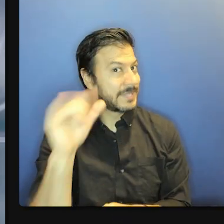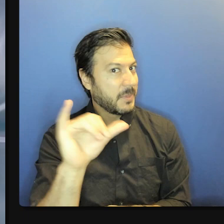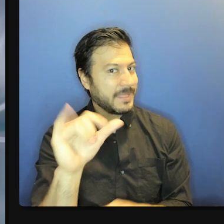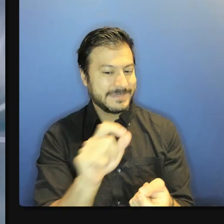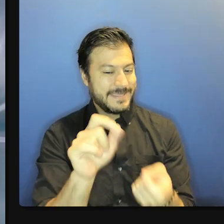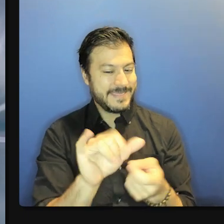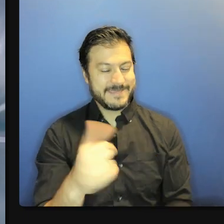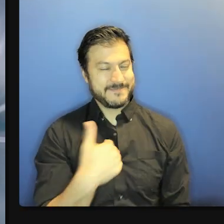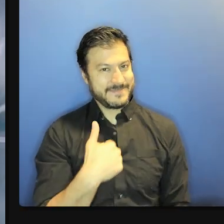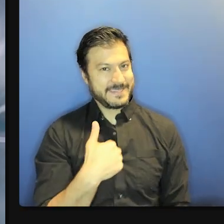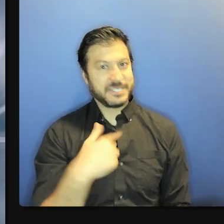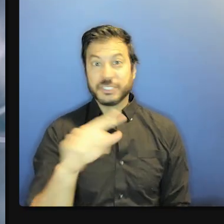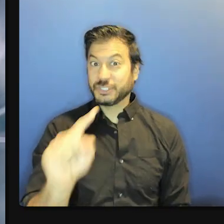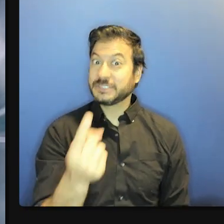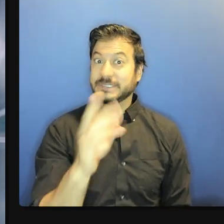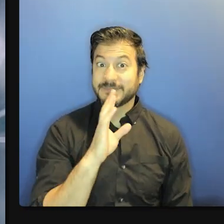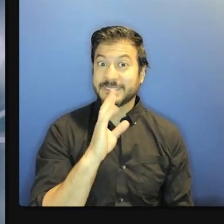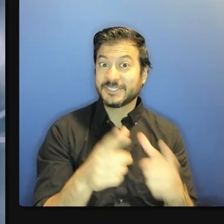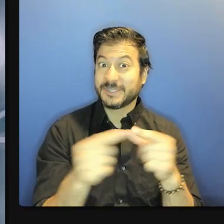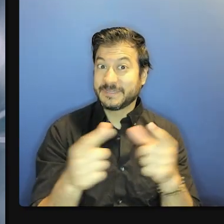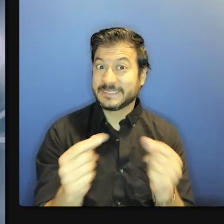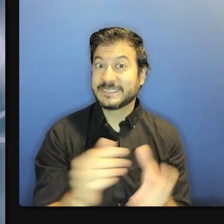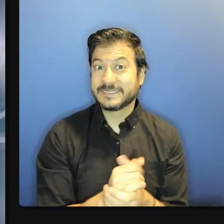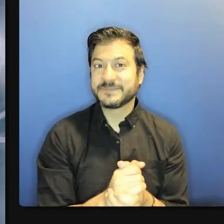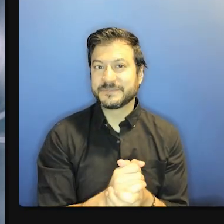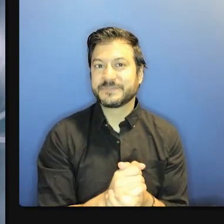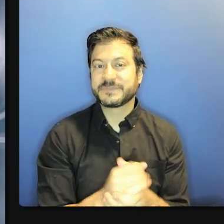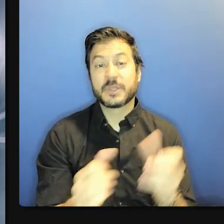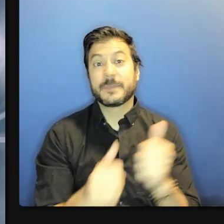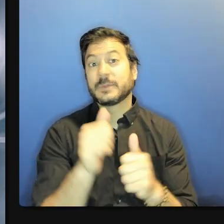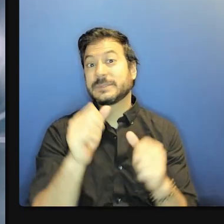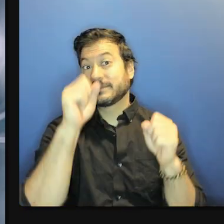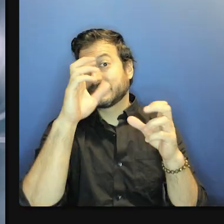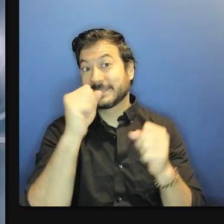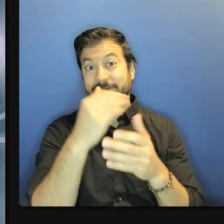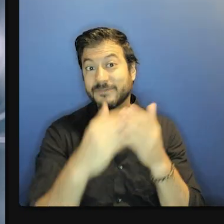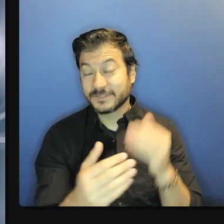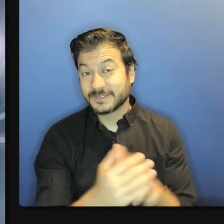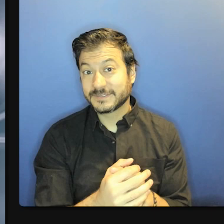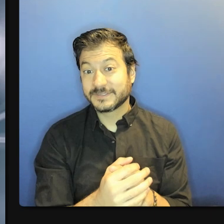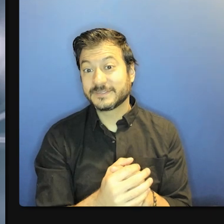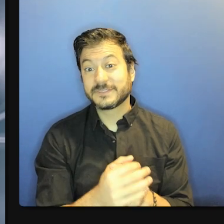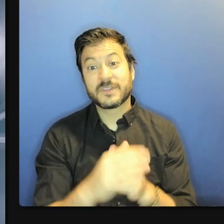so it sounded exactly like me, just speaking Japanese. And the most amazing part?